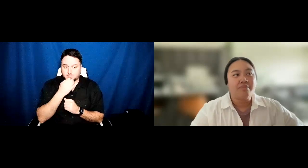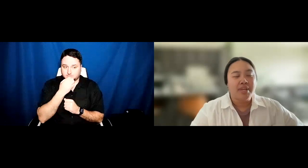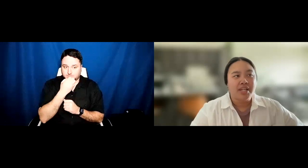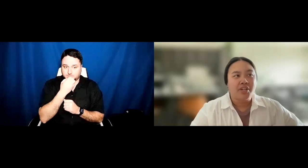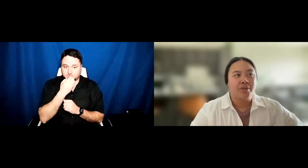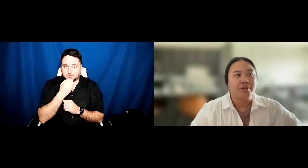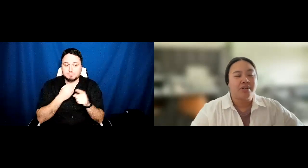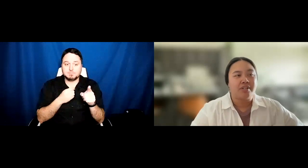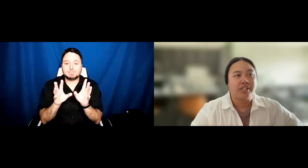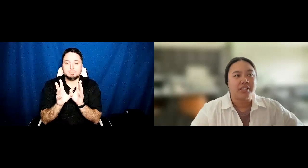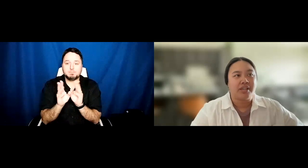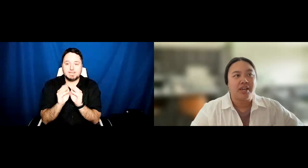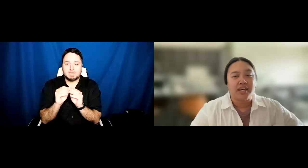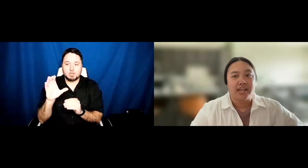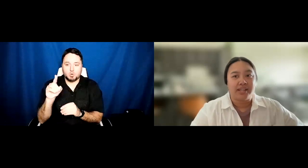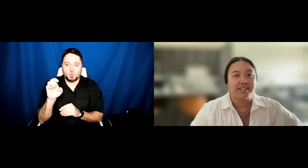The meeting code is